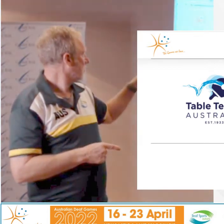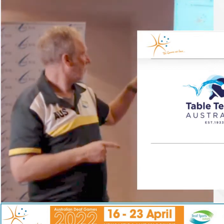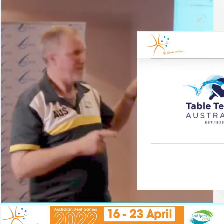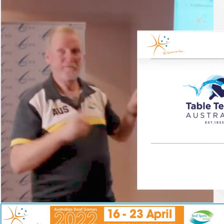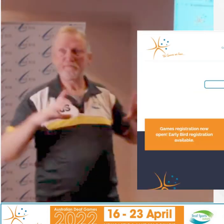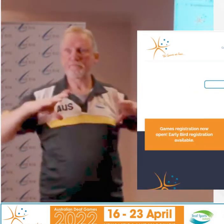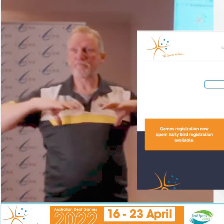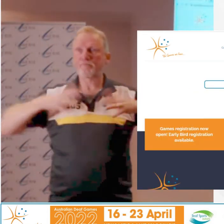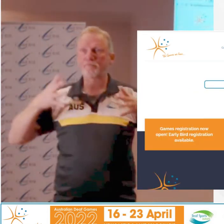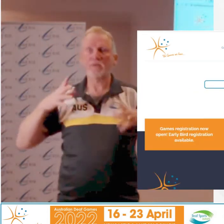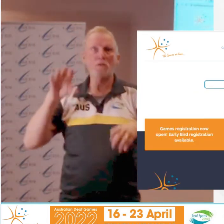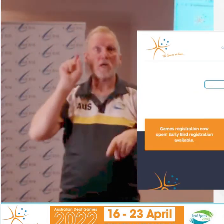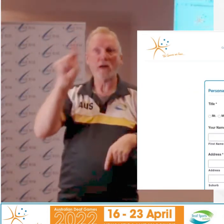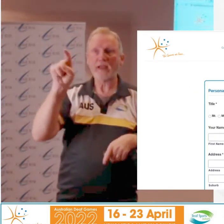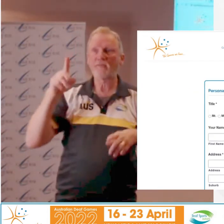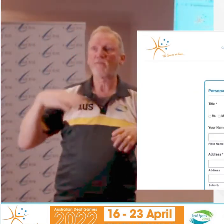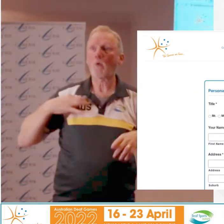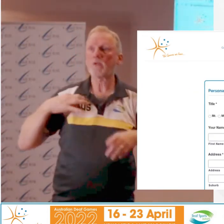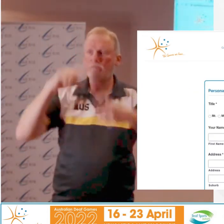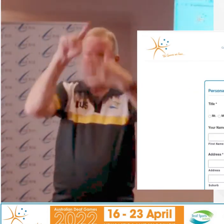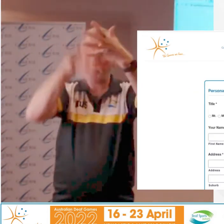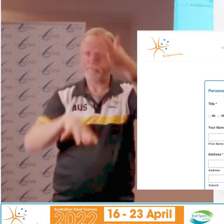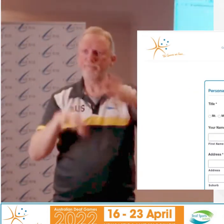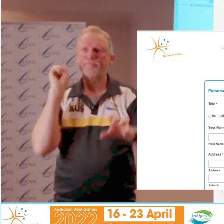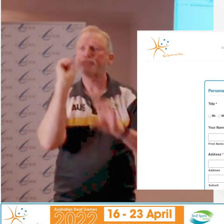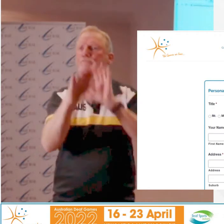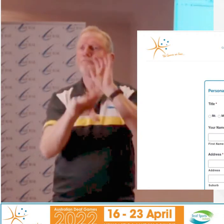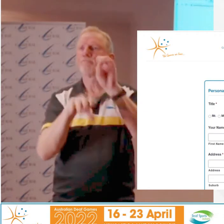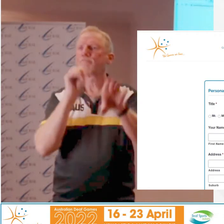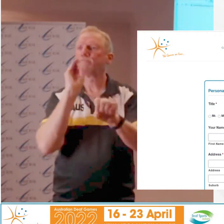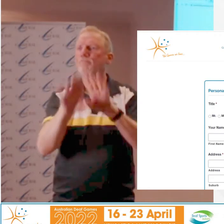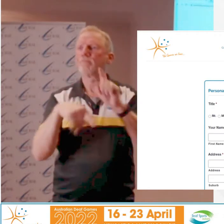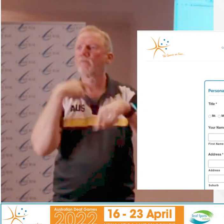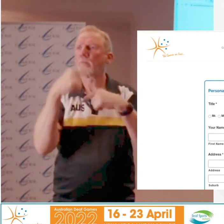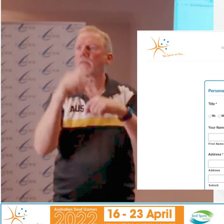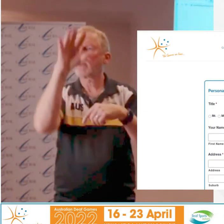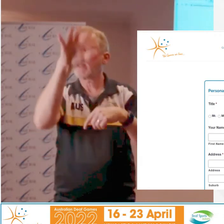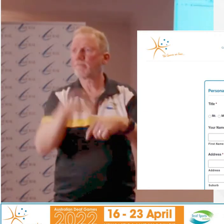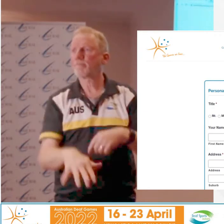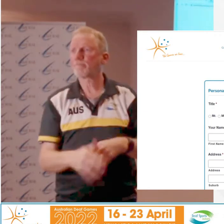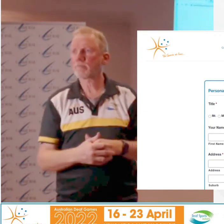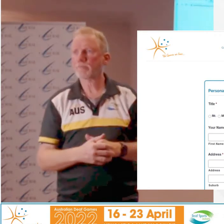several volunteers you click on volunteers and you put all your information on there